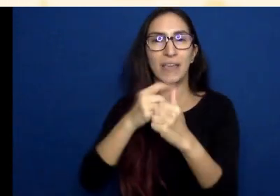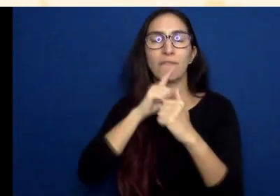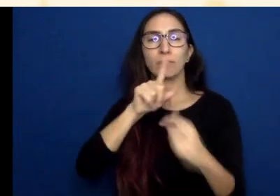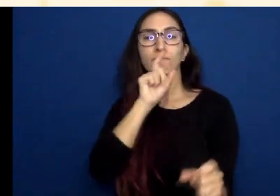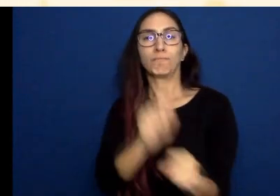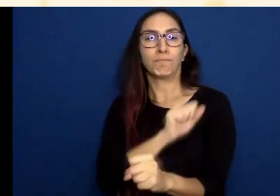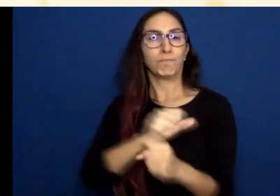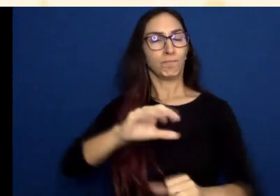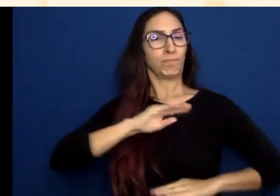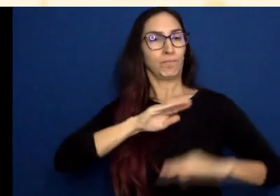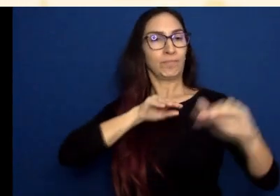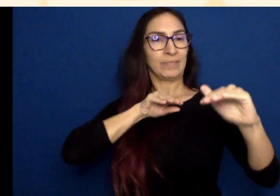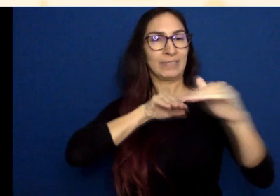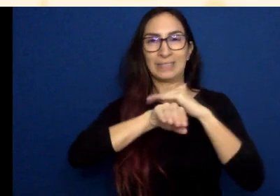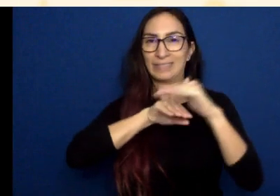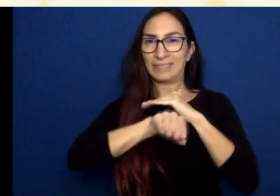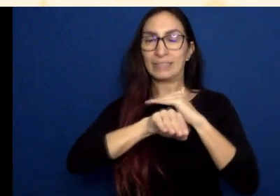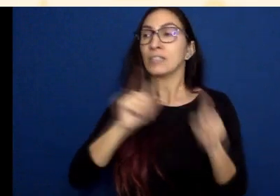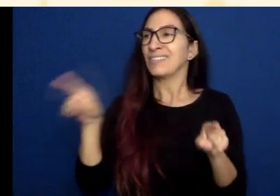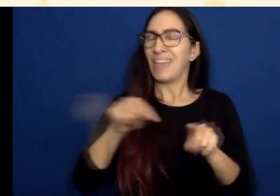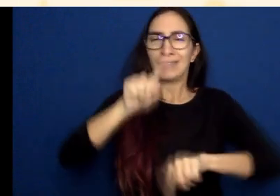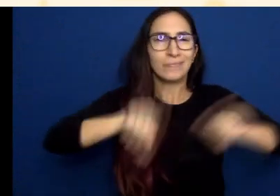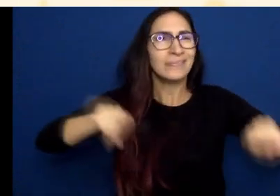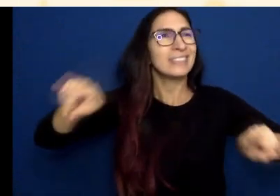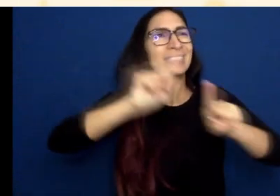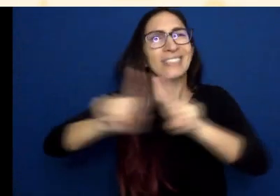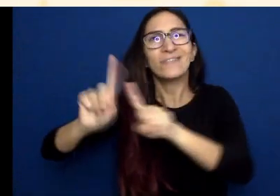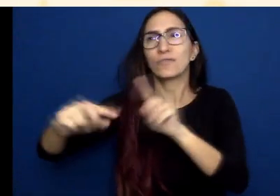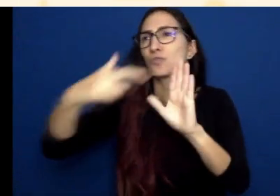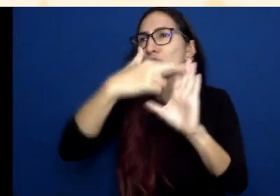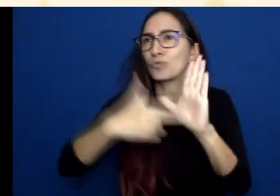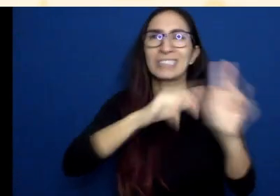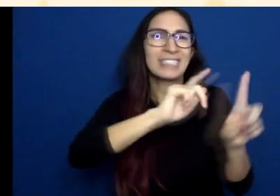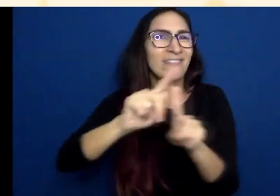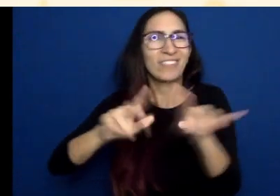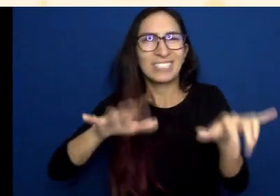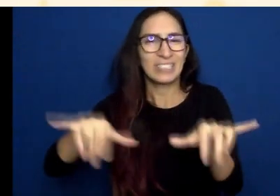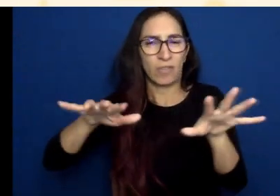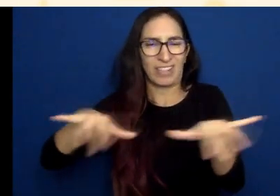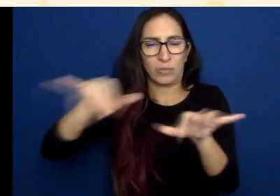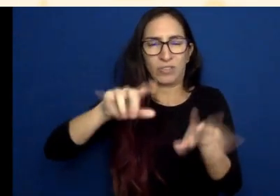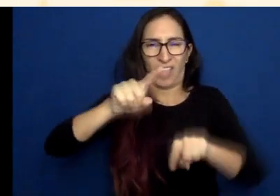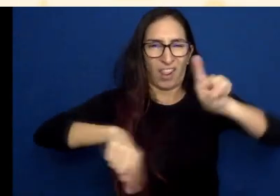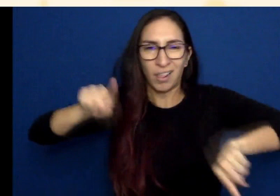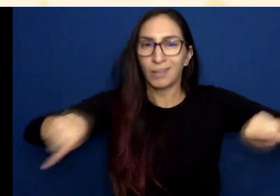And one of the things that was talked about in 2017, was the fact that there was really no standard advice